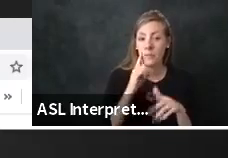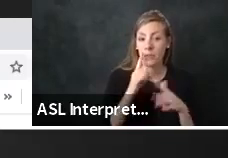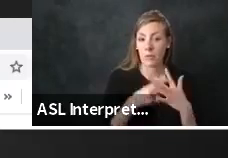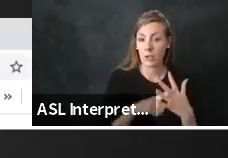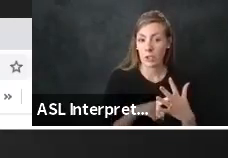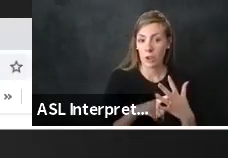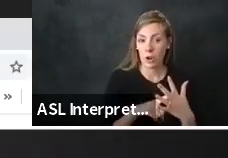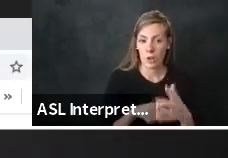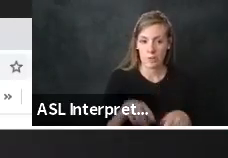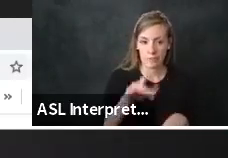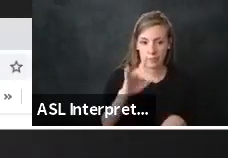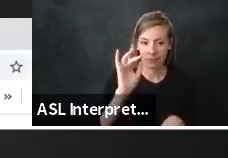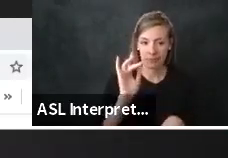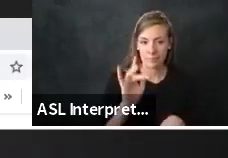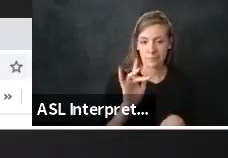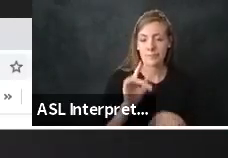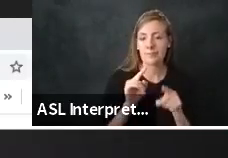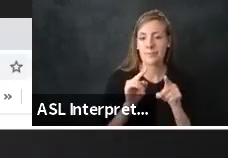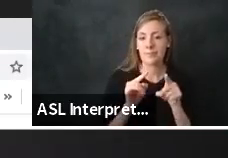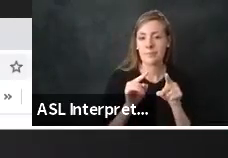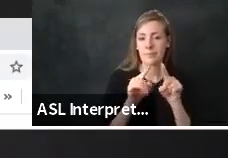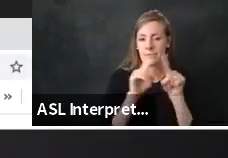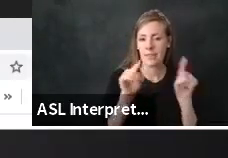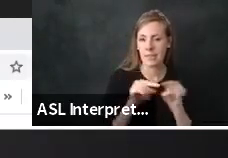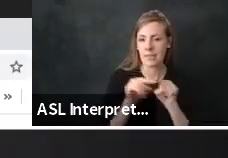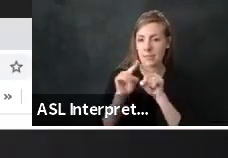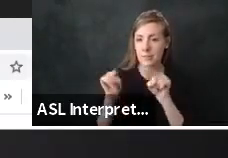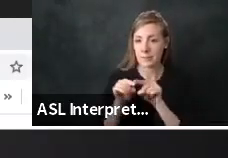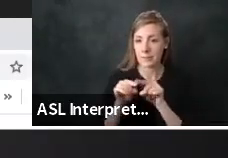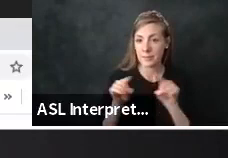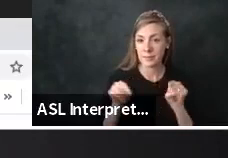These boxes represent our different dashboards.